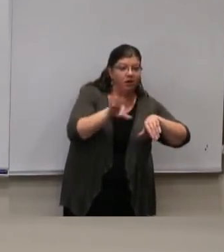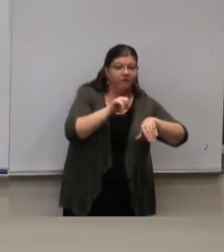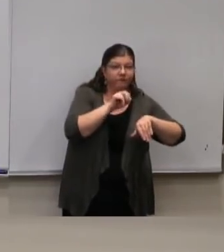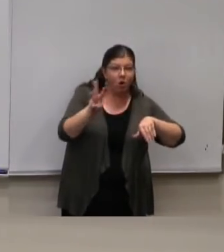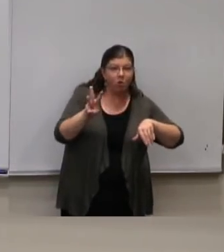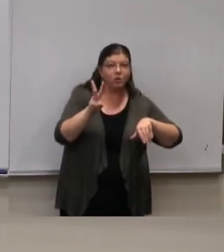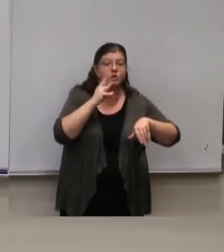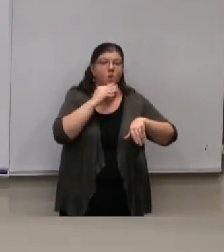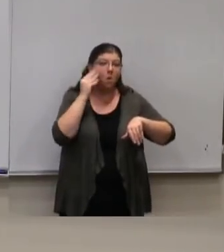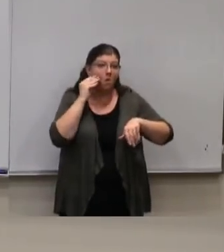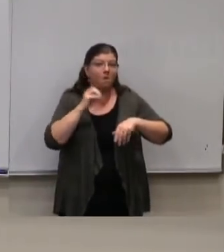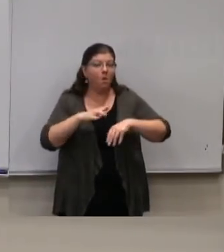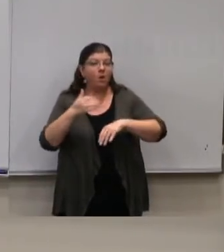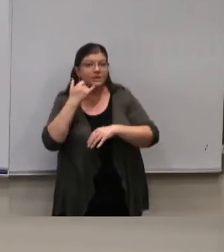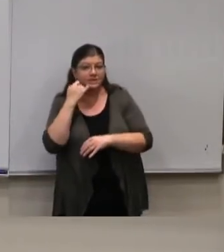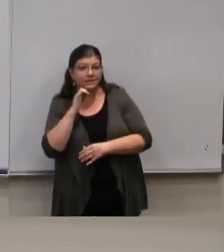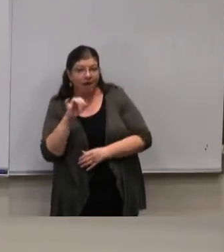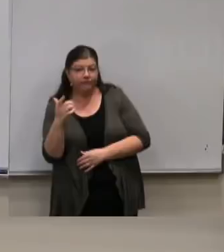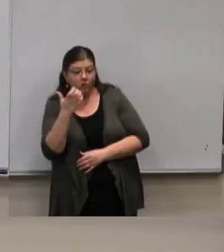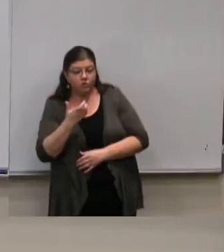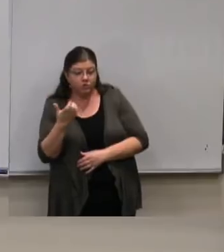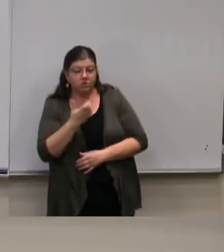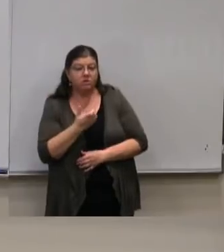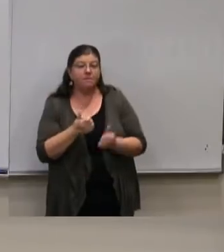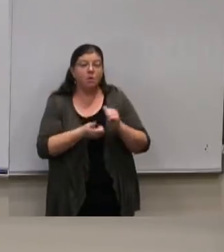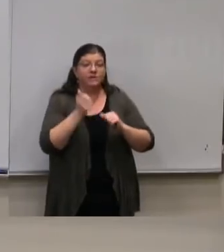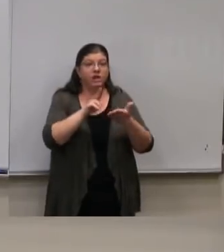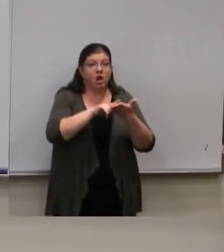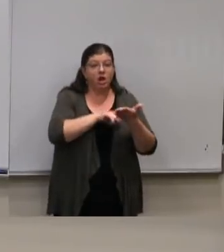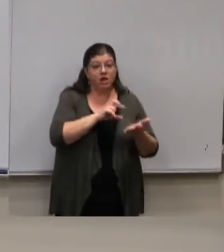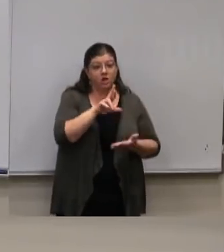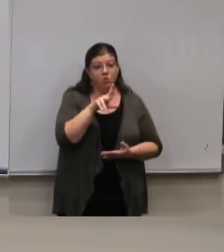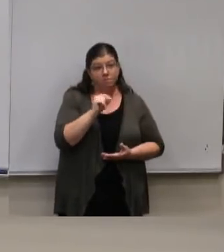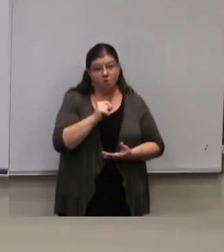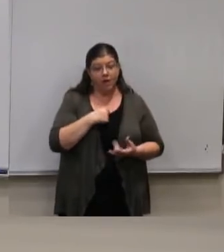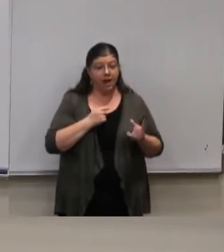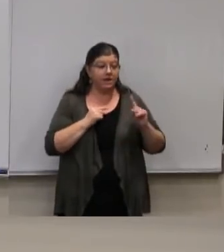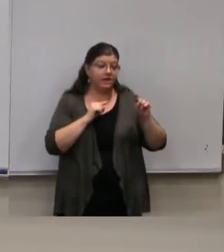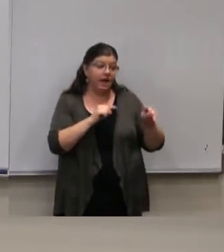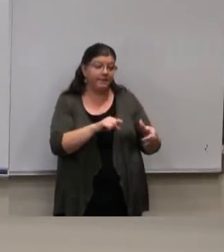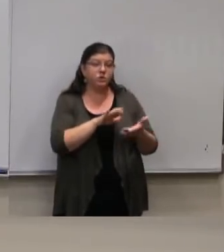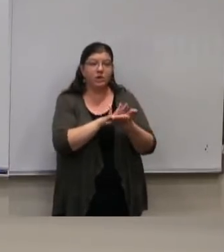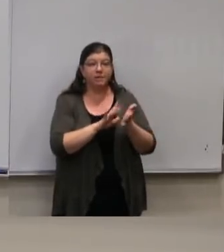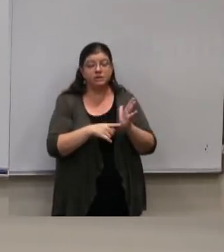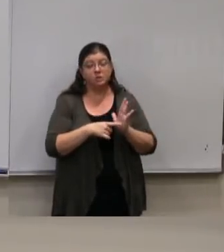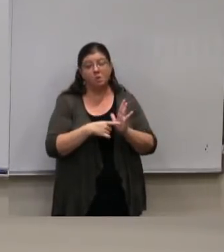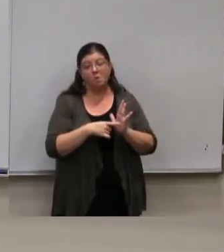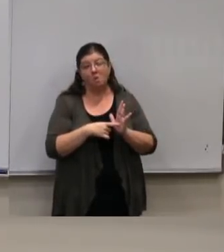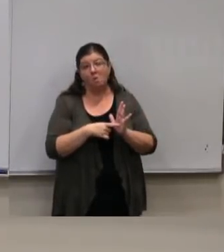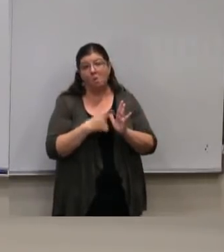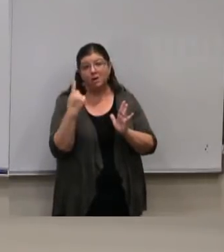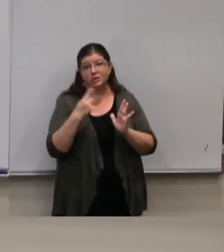Most of us logging in remotely and maybe coming to campus you know once or twice a month